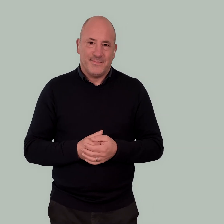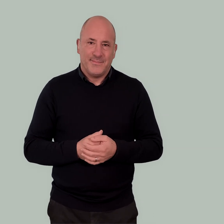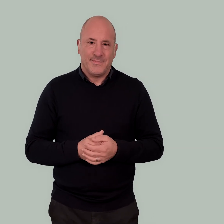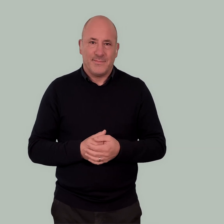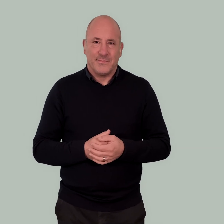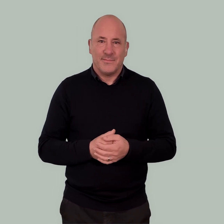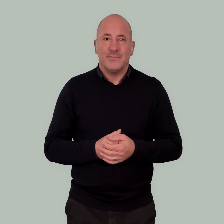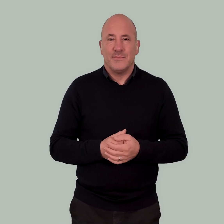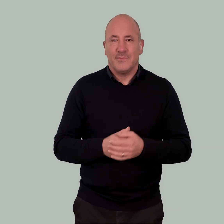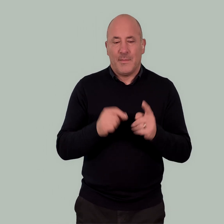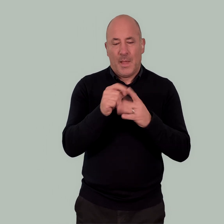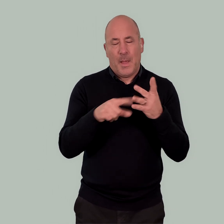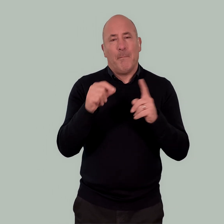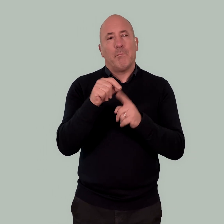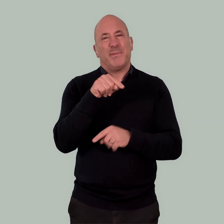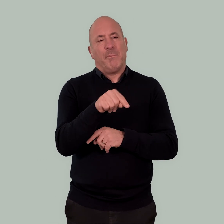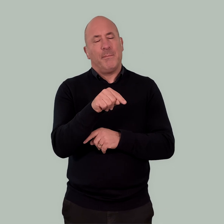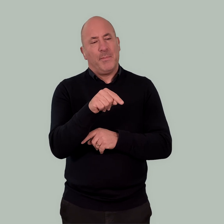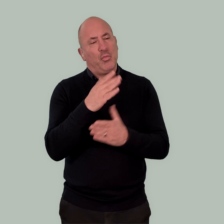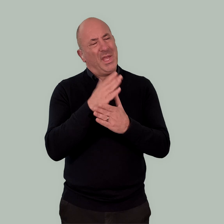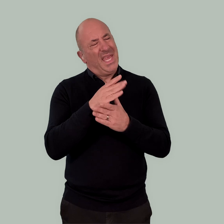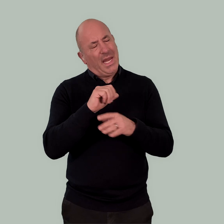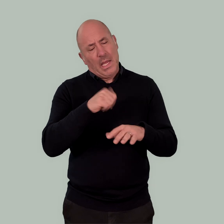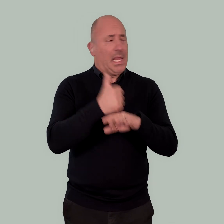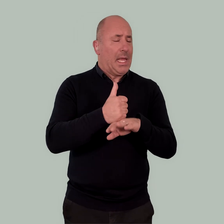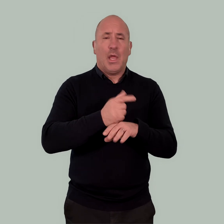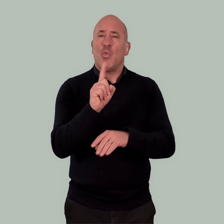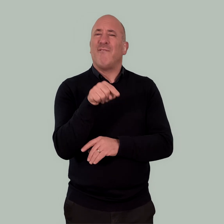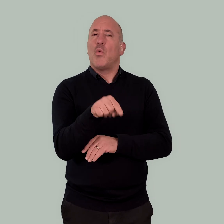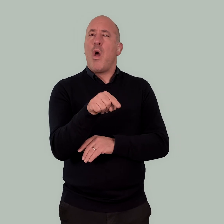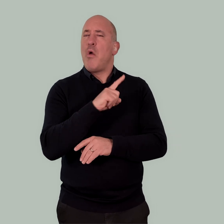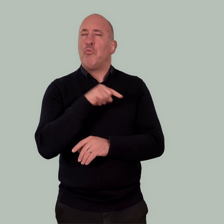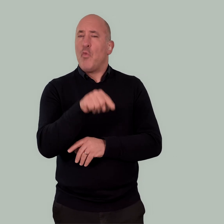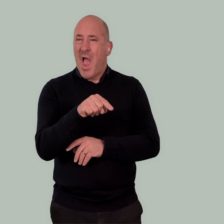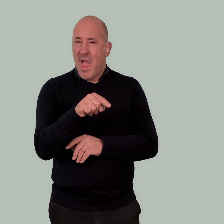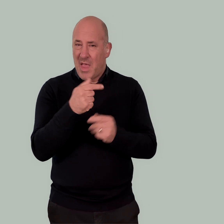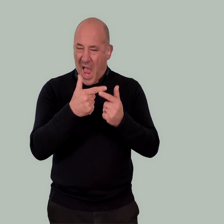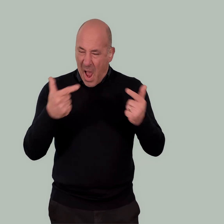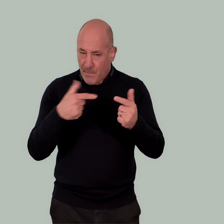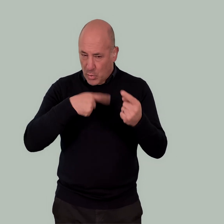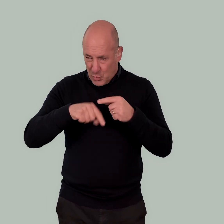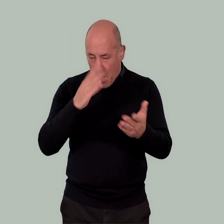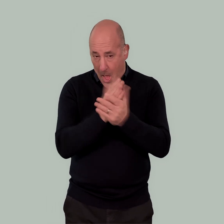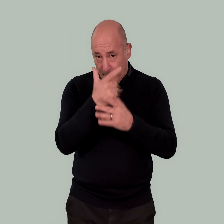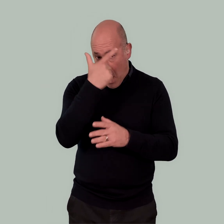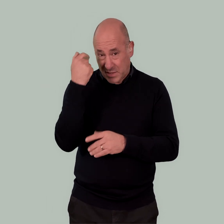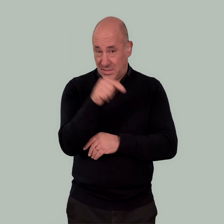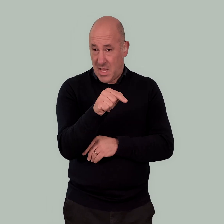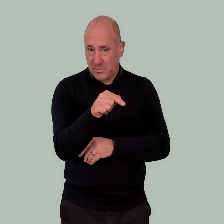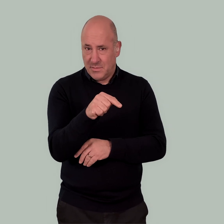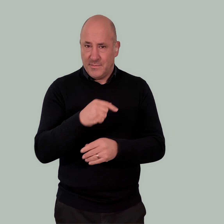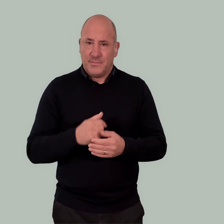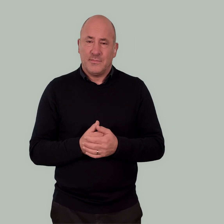The extent to which the purpose of PIP is understood